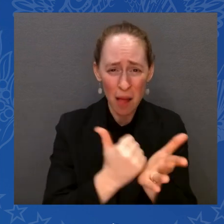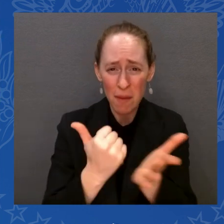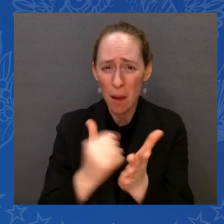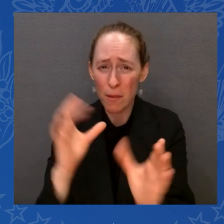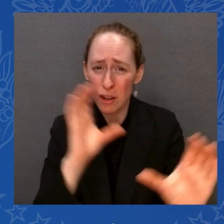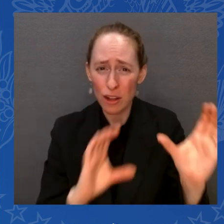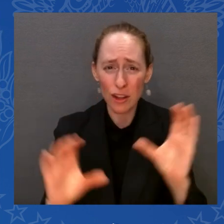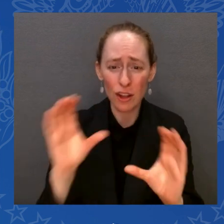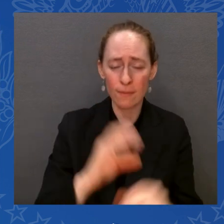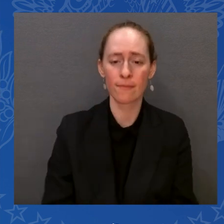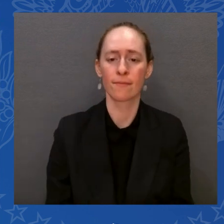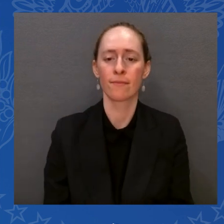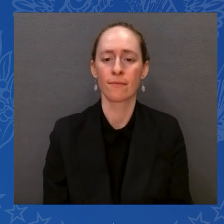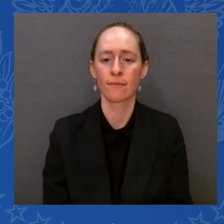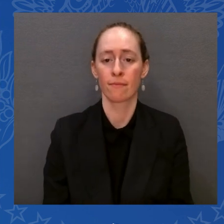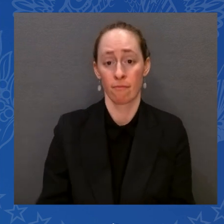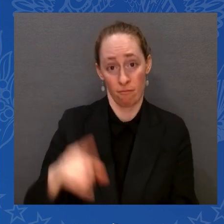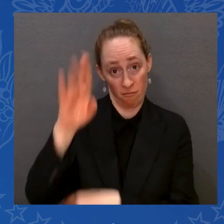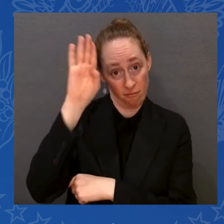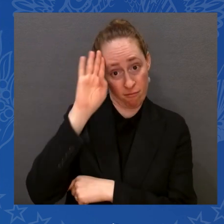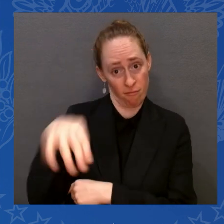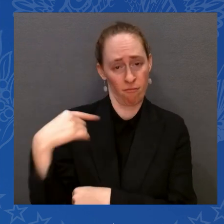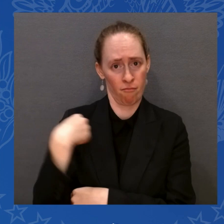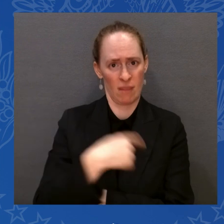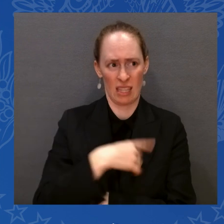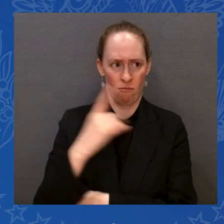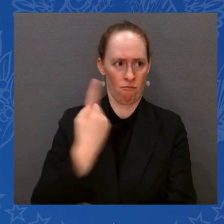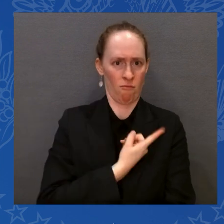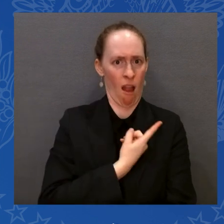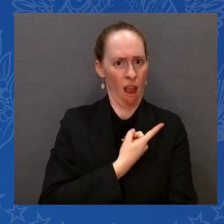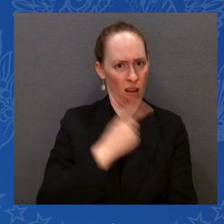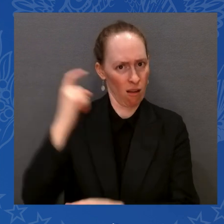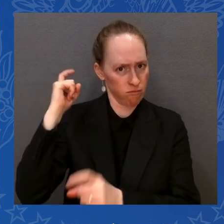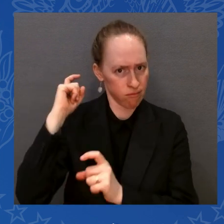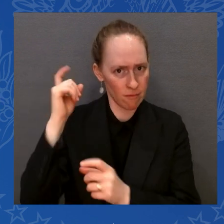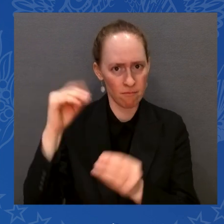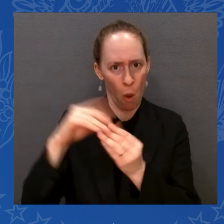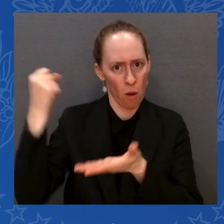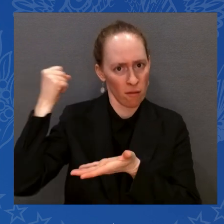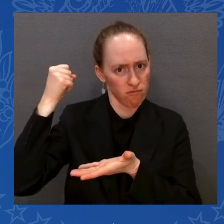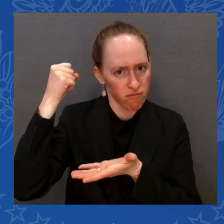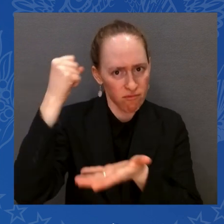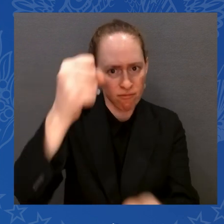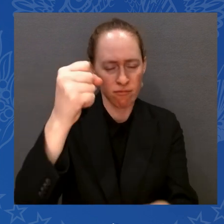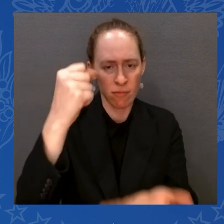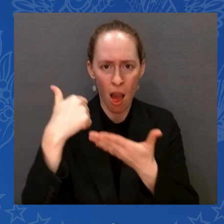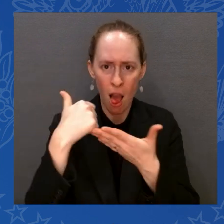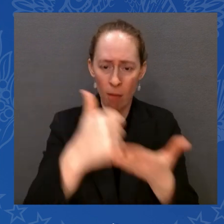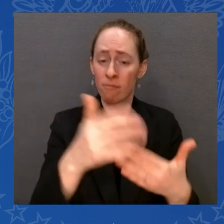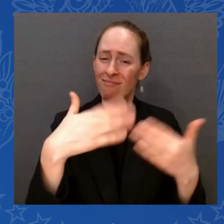no matter who controls the territory. It's about saving human life. We remain steadfast in our commitment